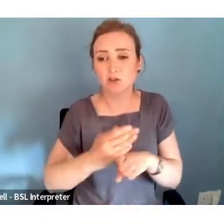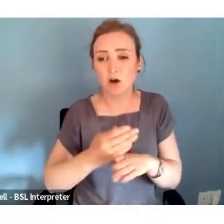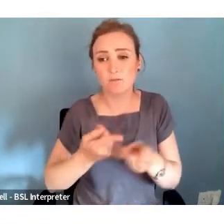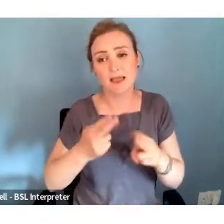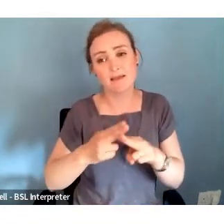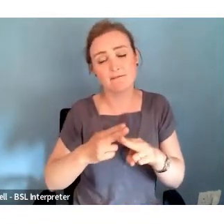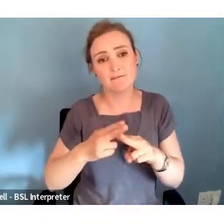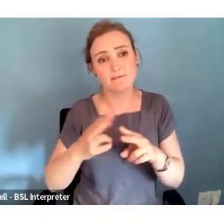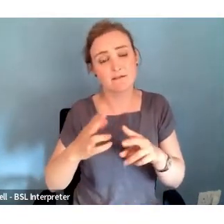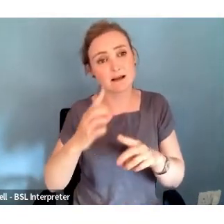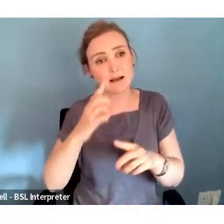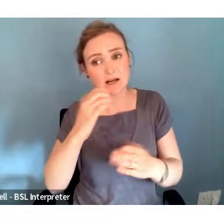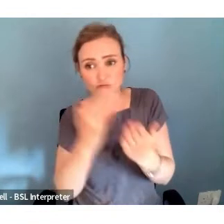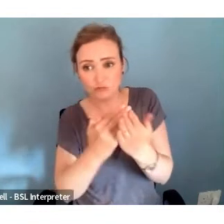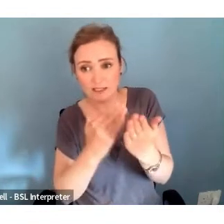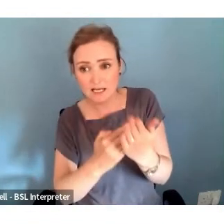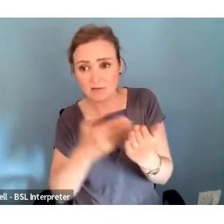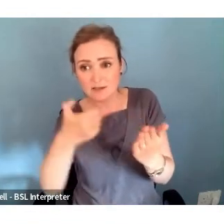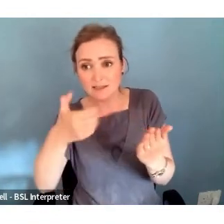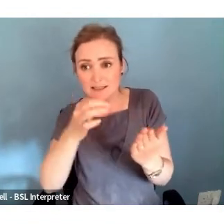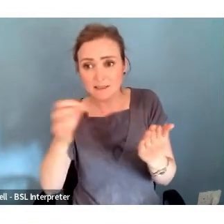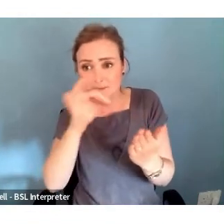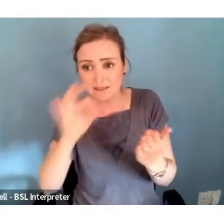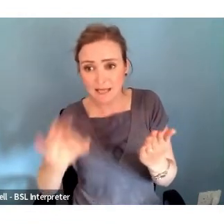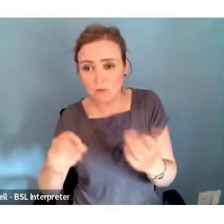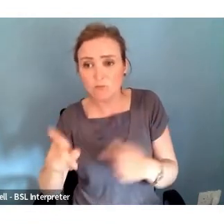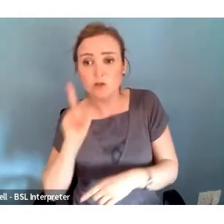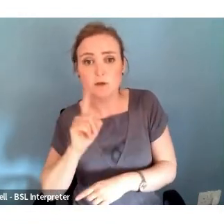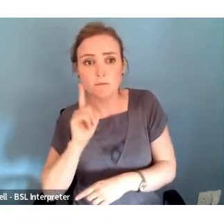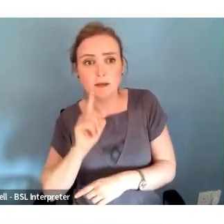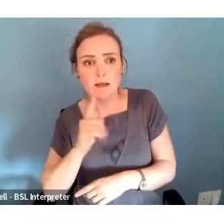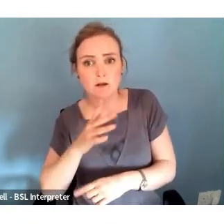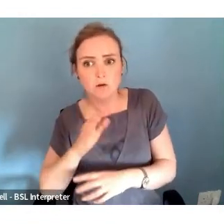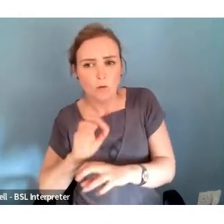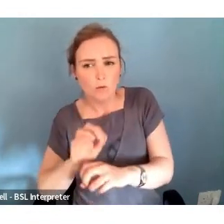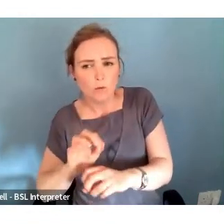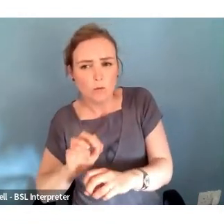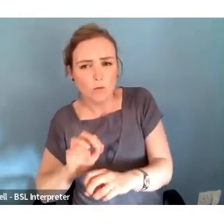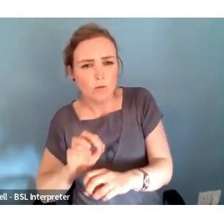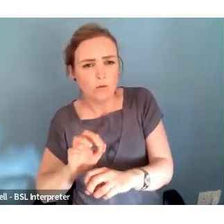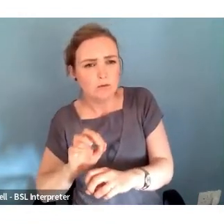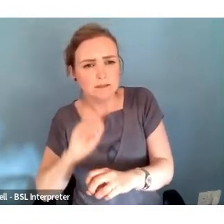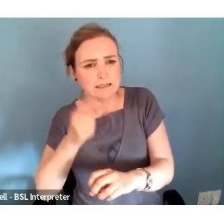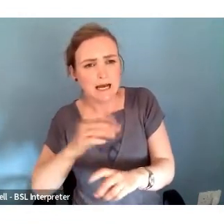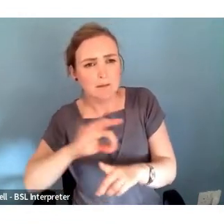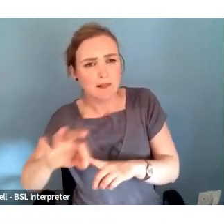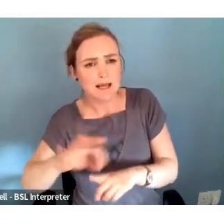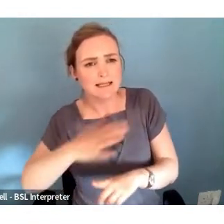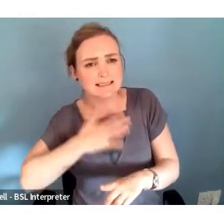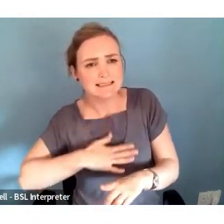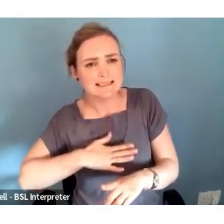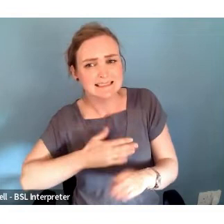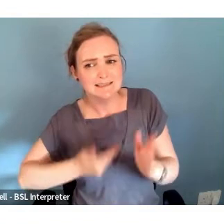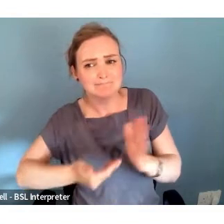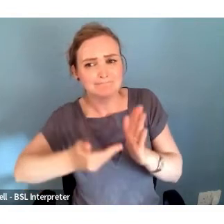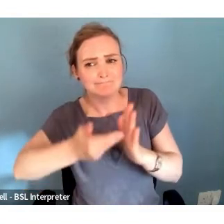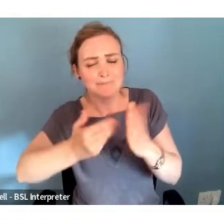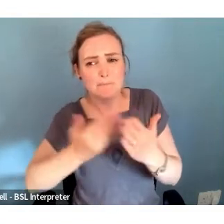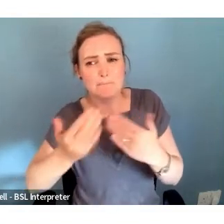think they meet 80% of the criteria before they apply. That also happens with disabled candidates. Because